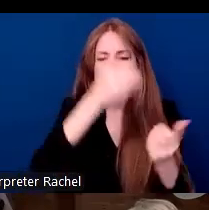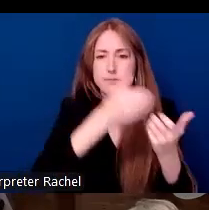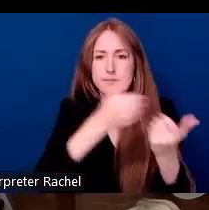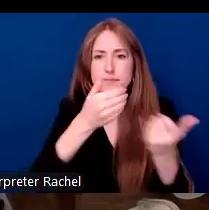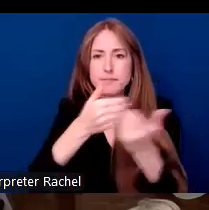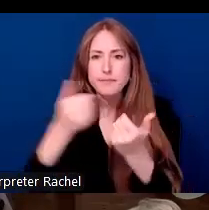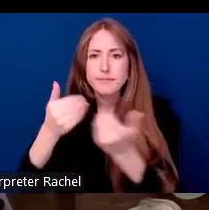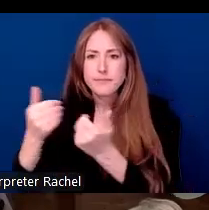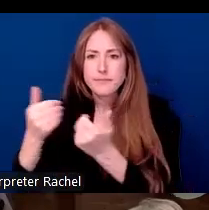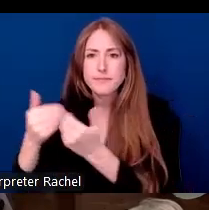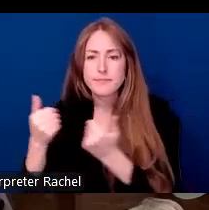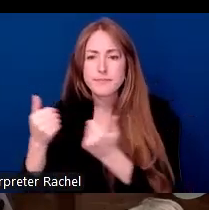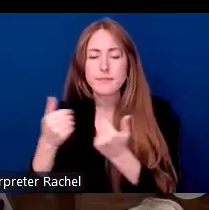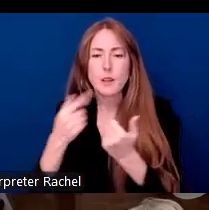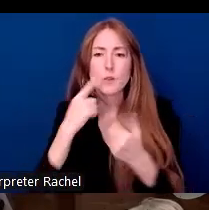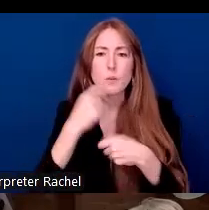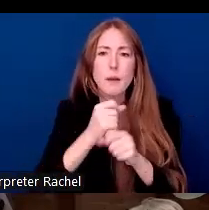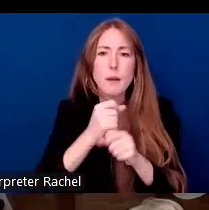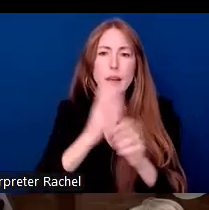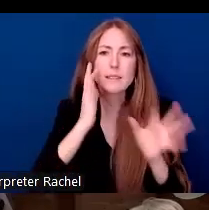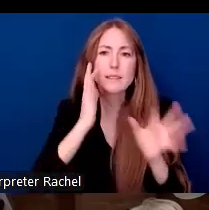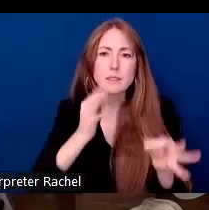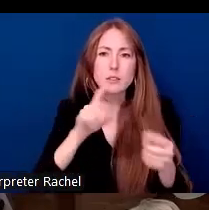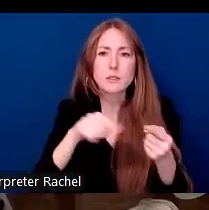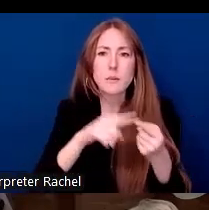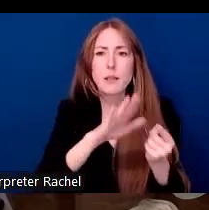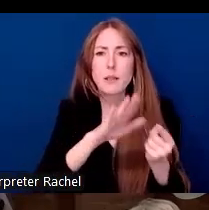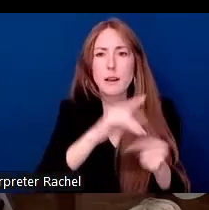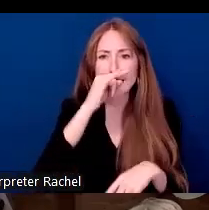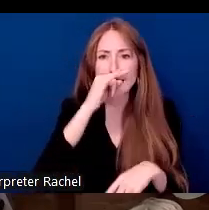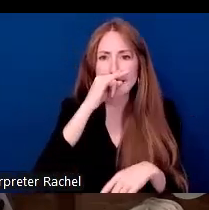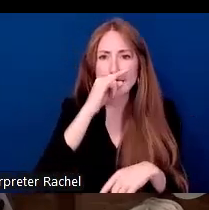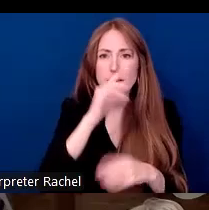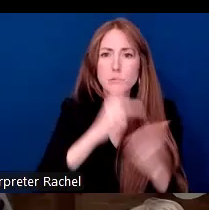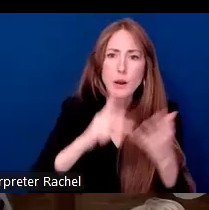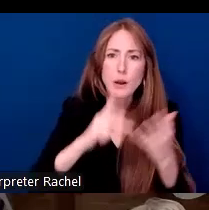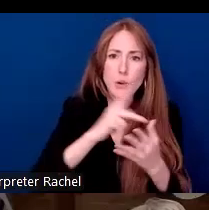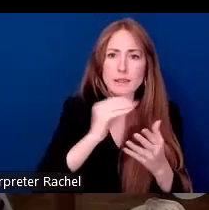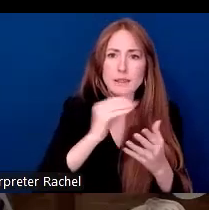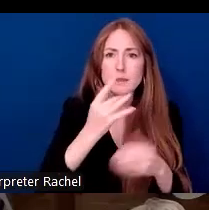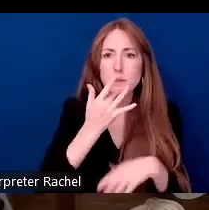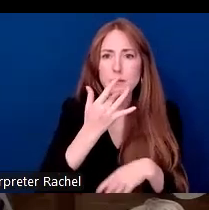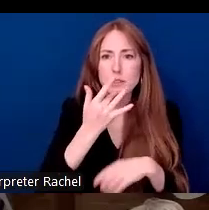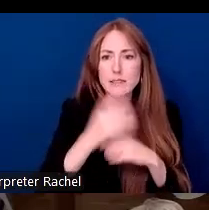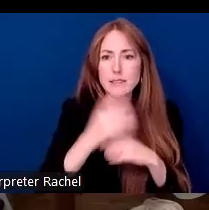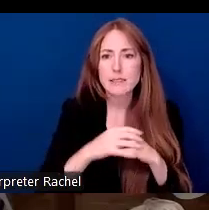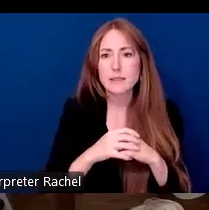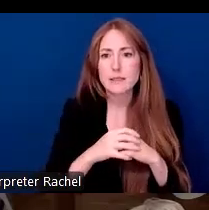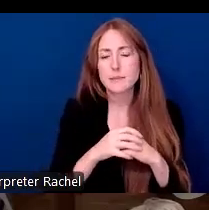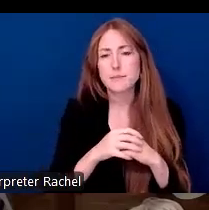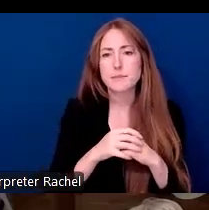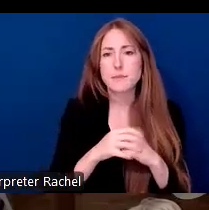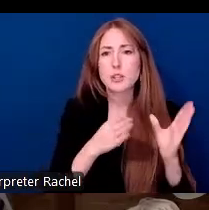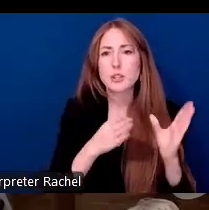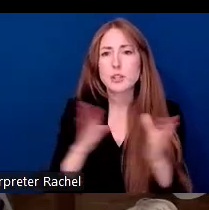their child and their family's priorities and preferences, shifting power towards parents. There